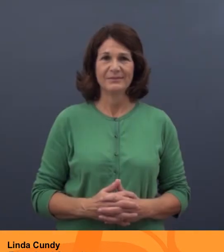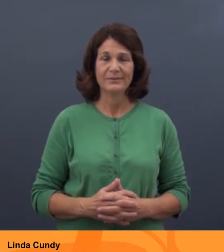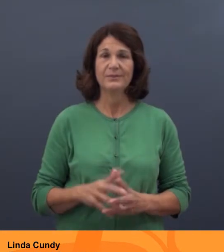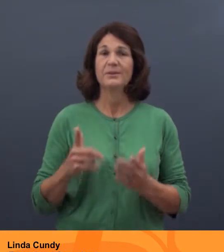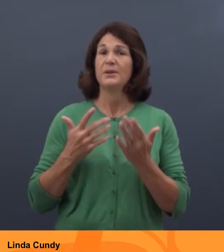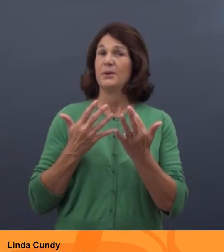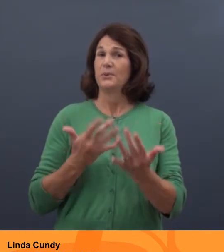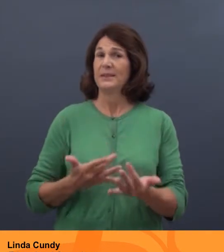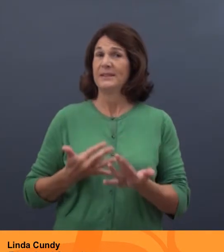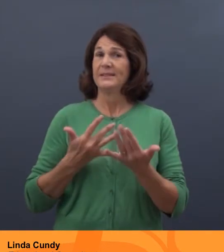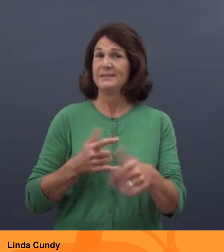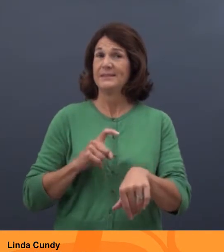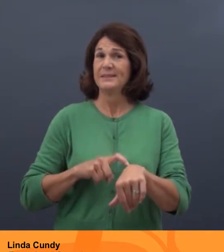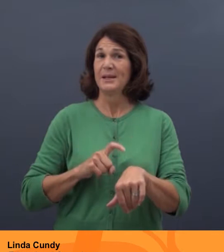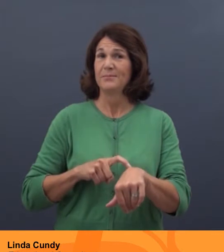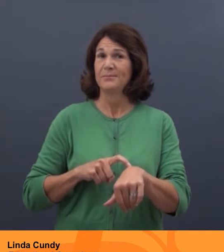Wait Time.